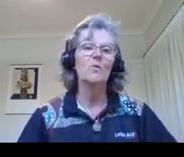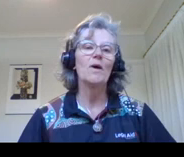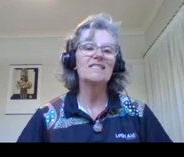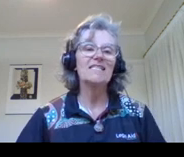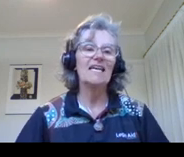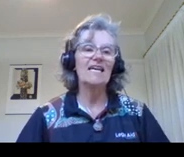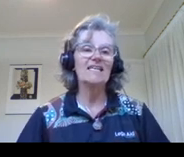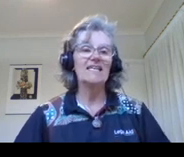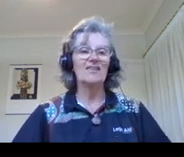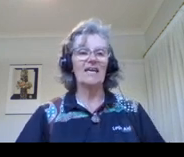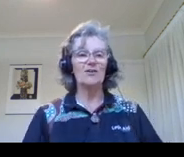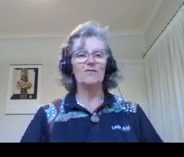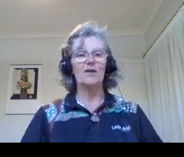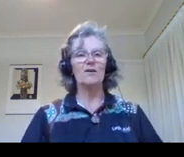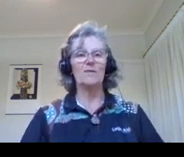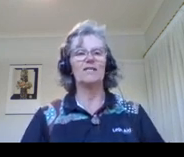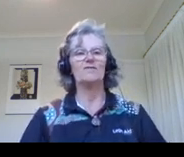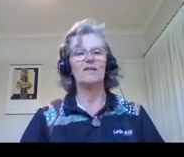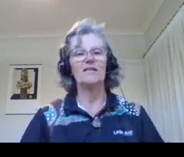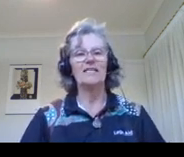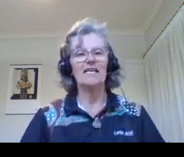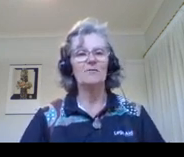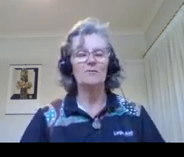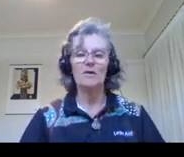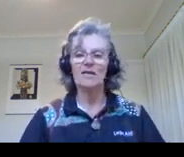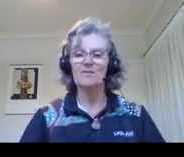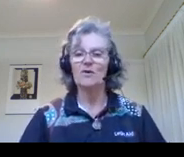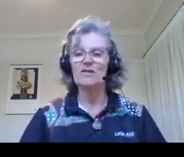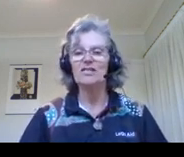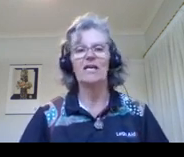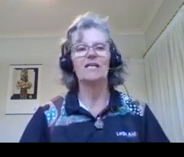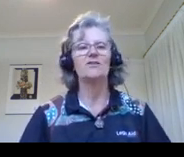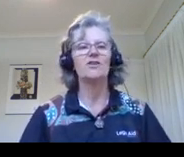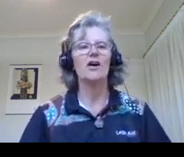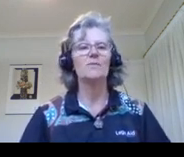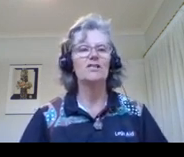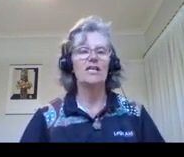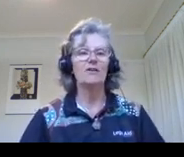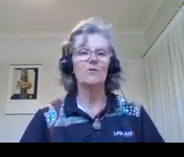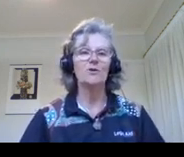once again thank you very much Finn and Lydia we really appreciate your time and sharing all your